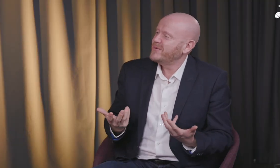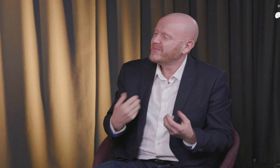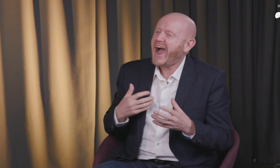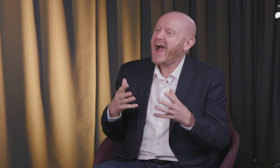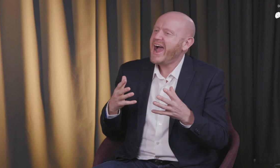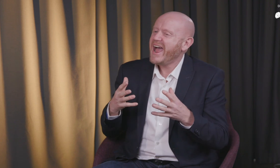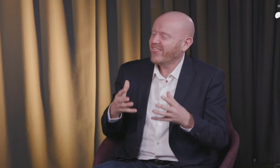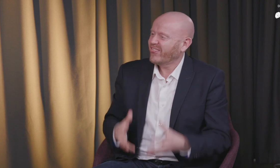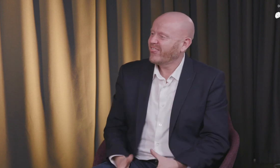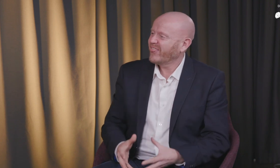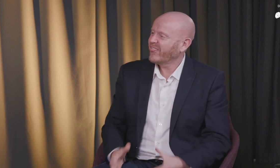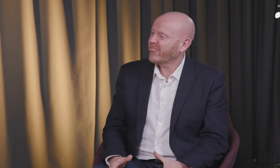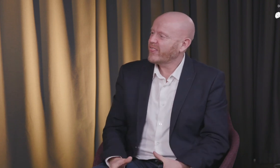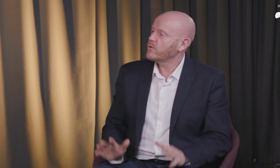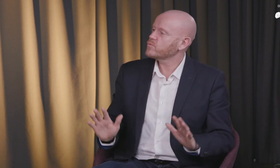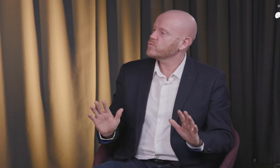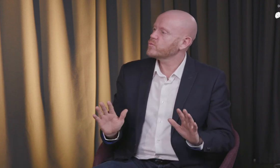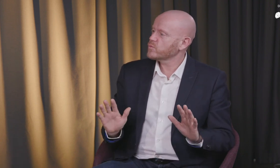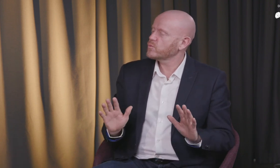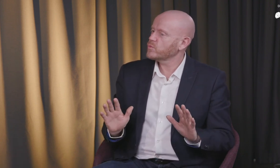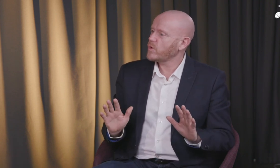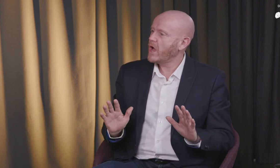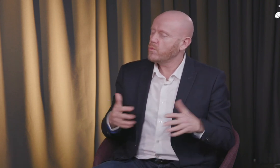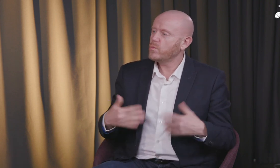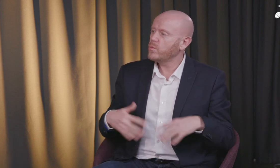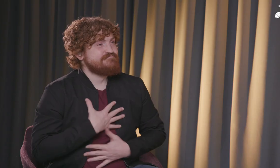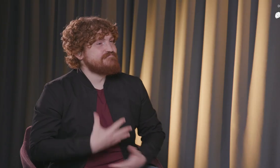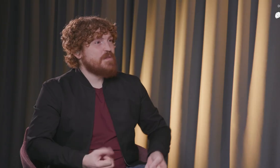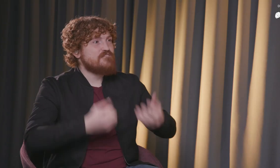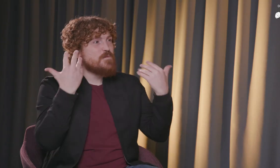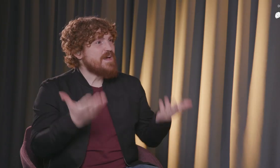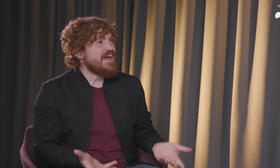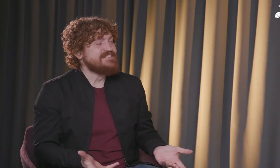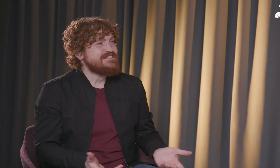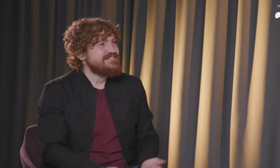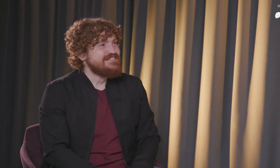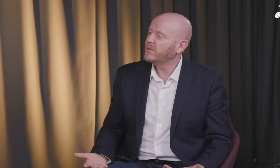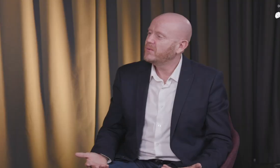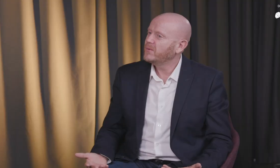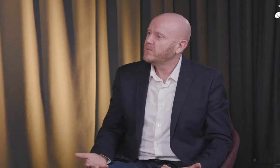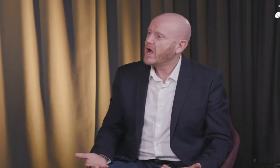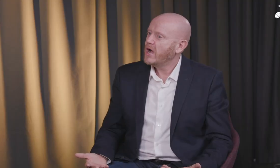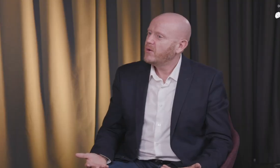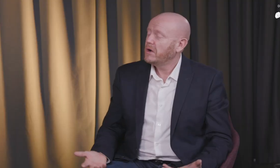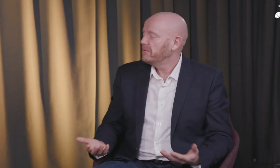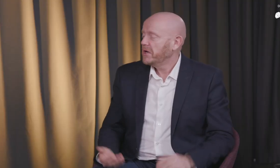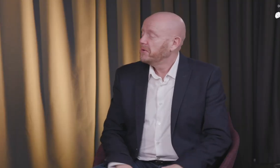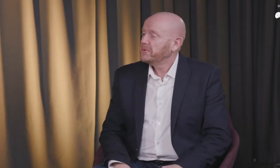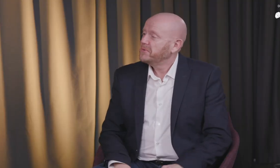I’m lost for words. Wow, Feeling emotionally overwhelmed? Wow.